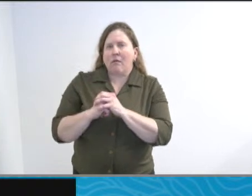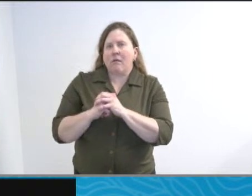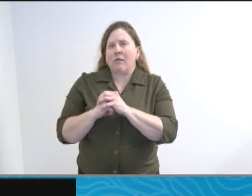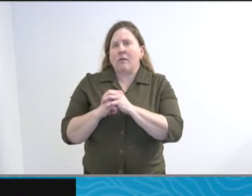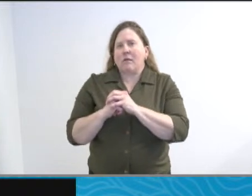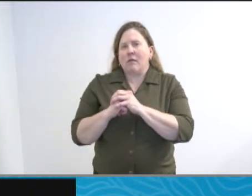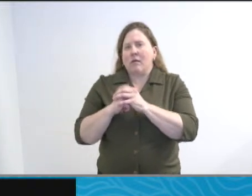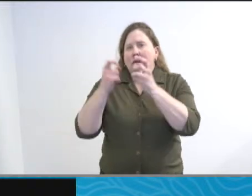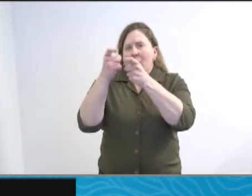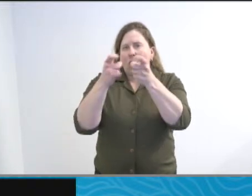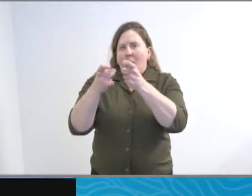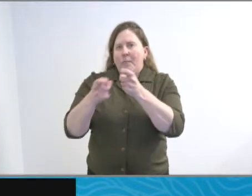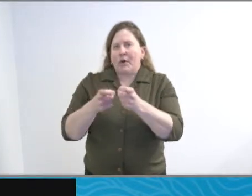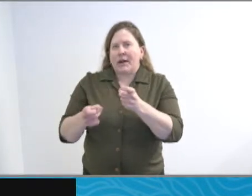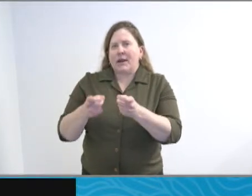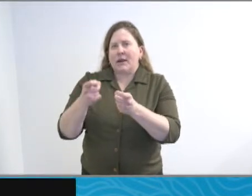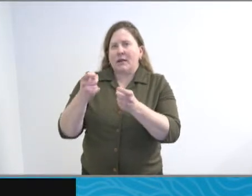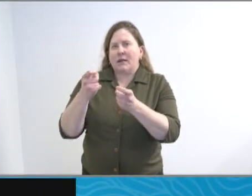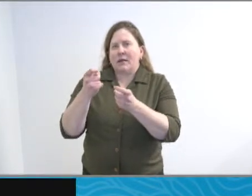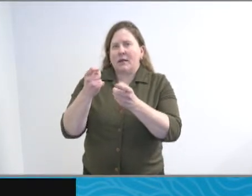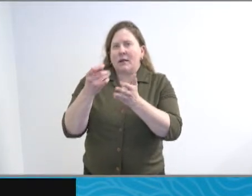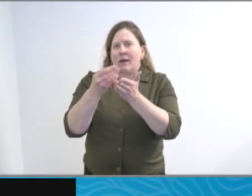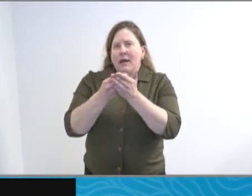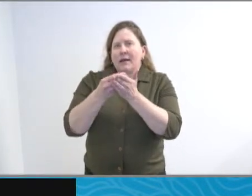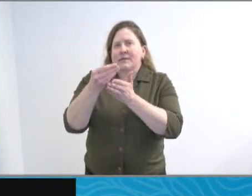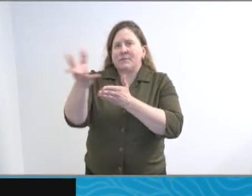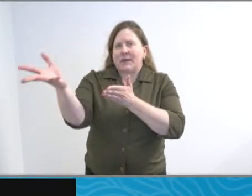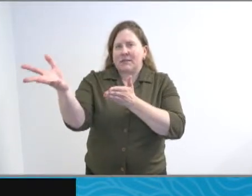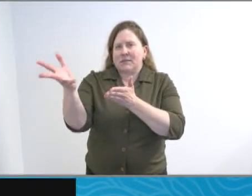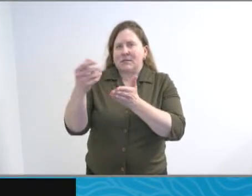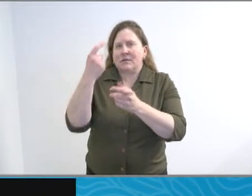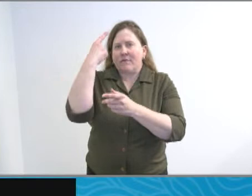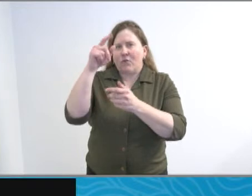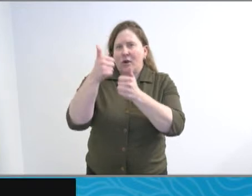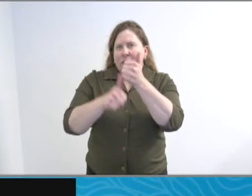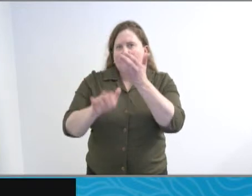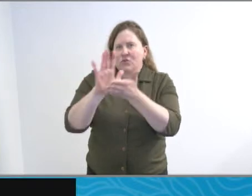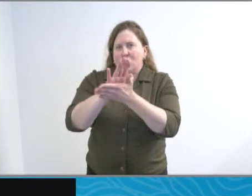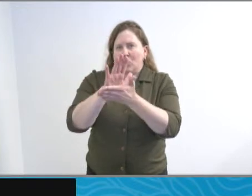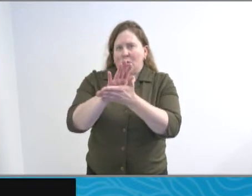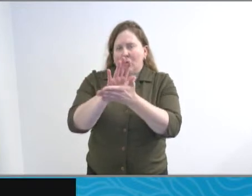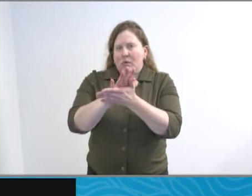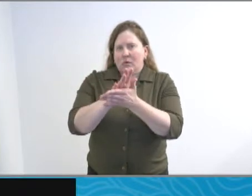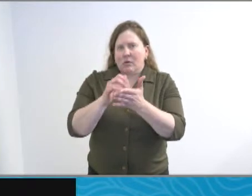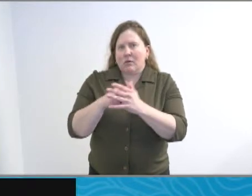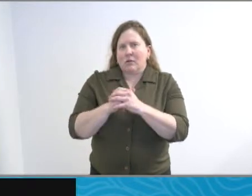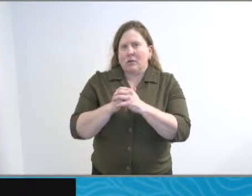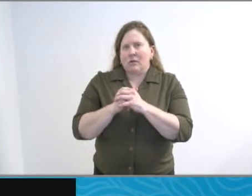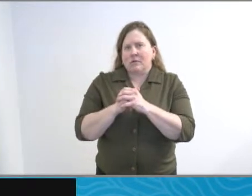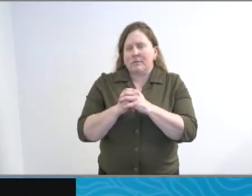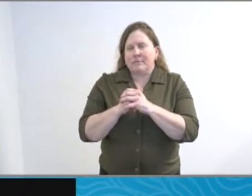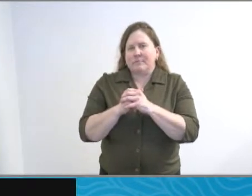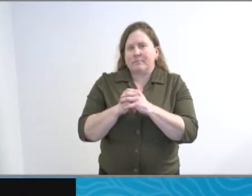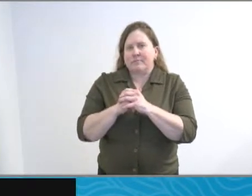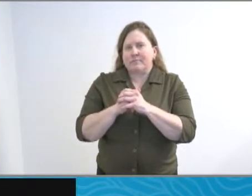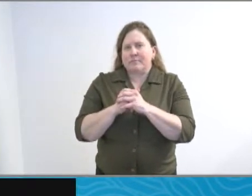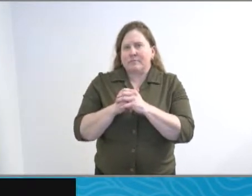for any school district and all of that, all of that fund, all of those funds are represented in